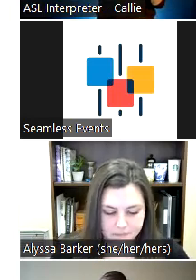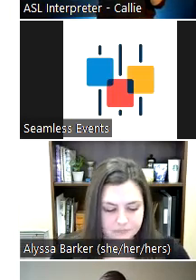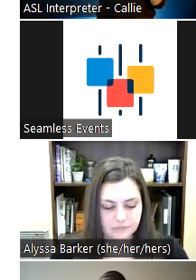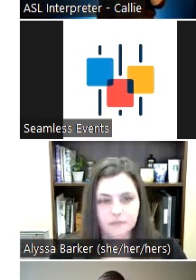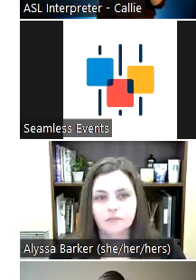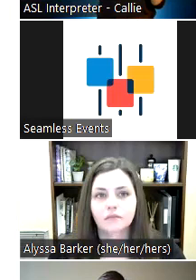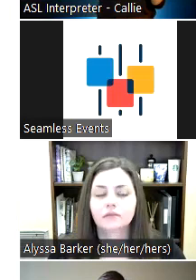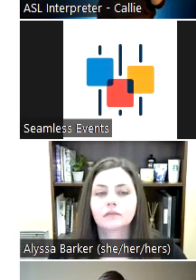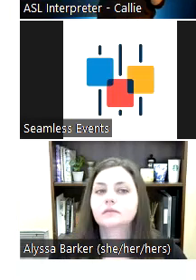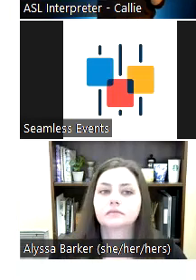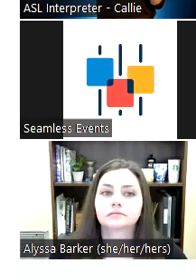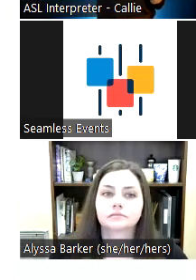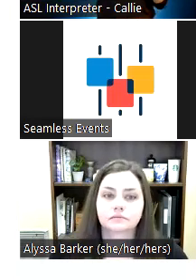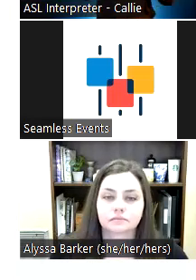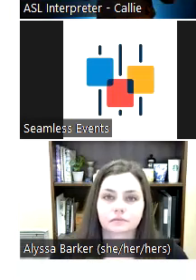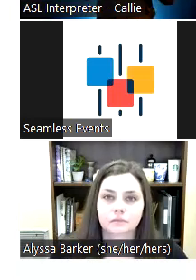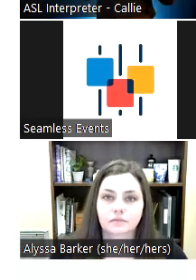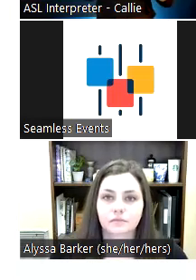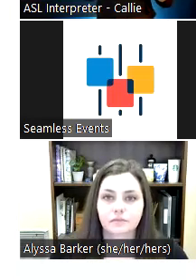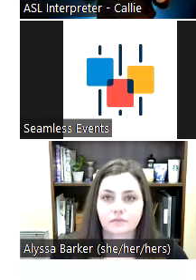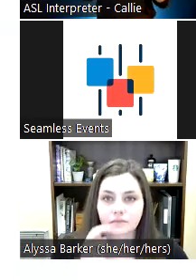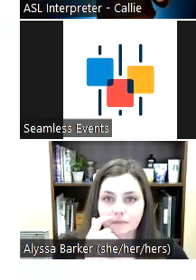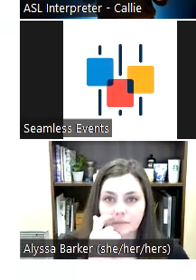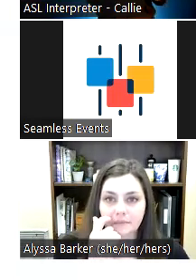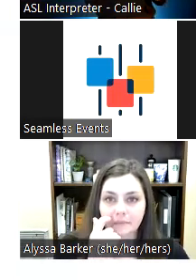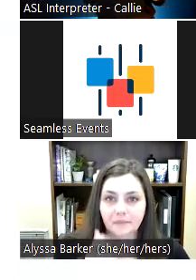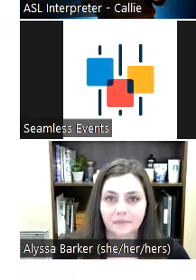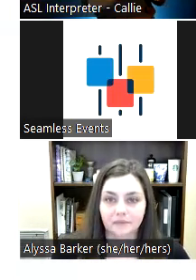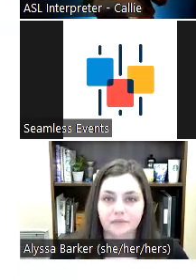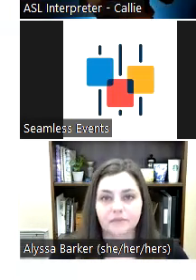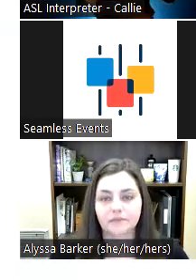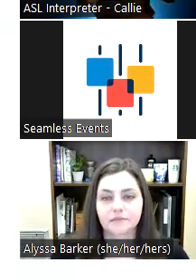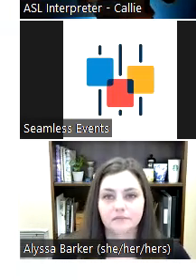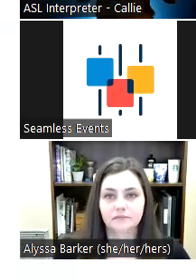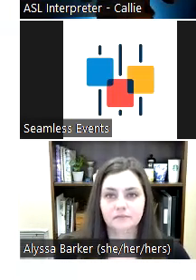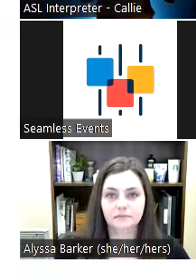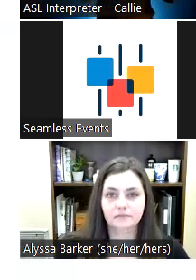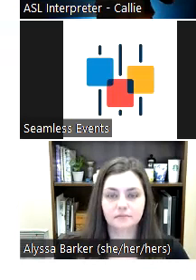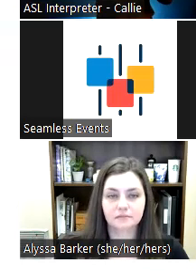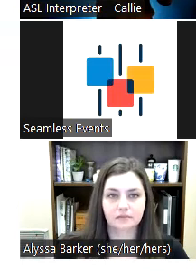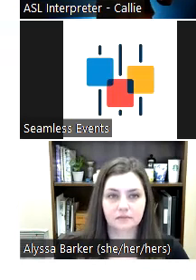are both up on our website uh complete with captioning um for everybody's consumption